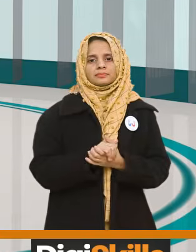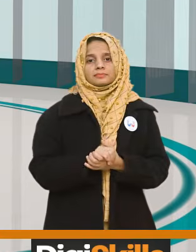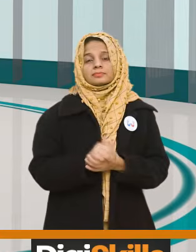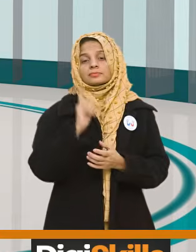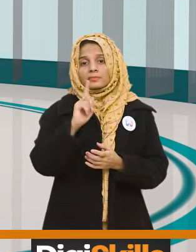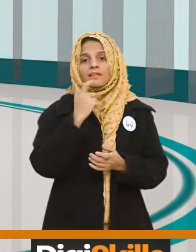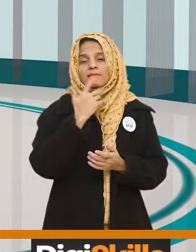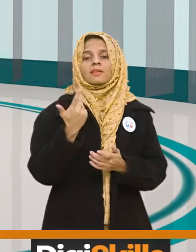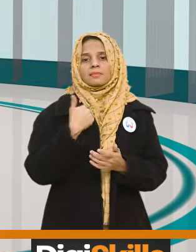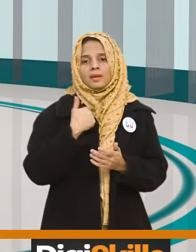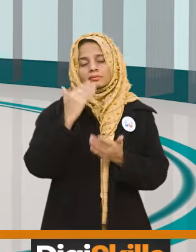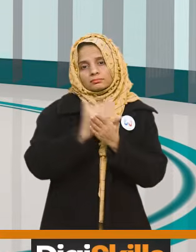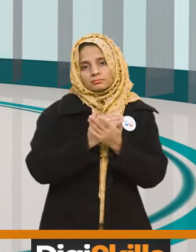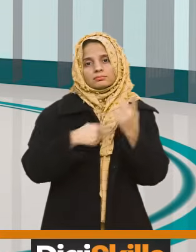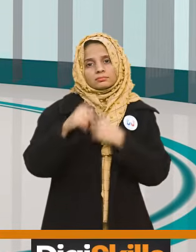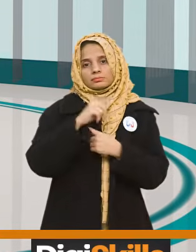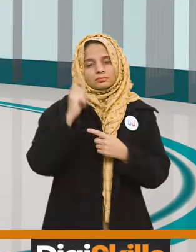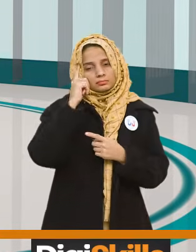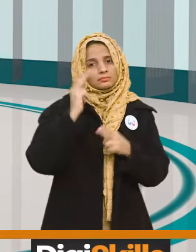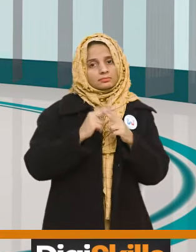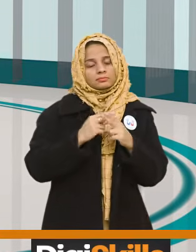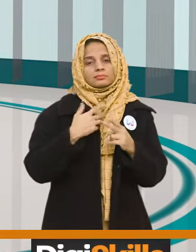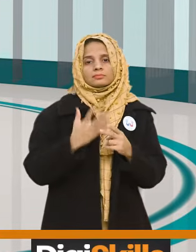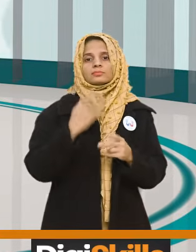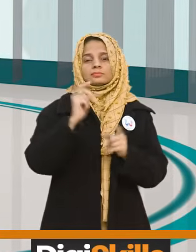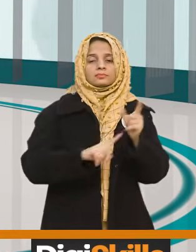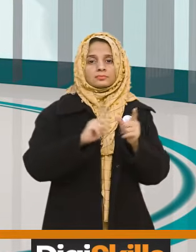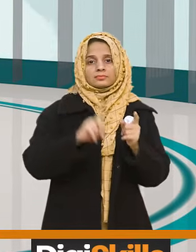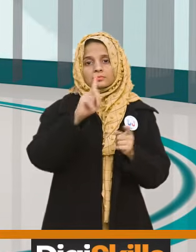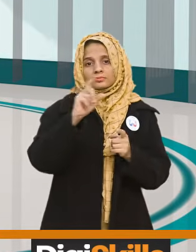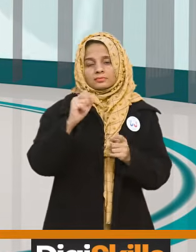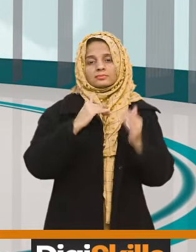If I carefully keep my ‘10’ years of freelancing career in front of you and tell you about